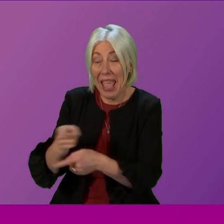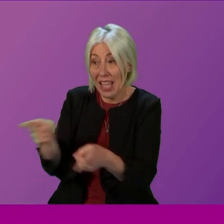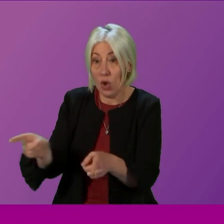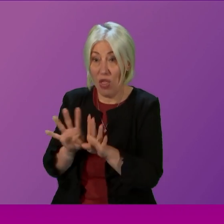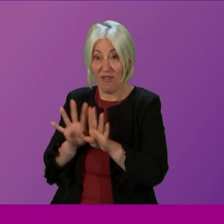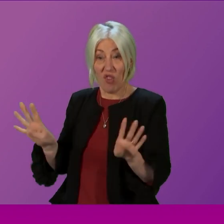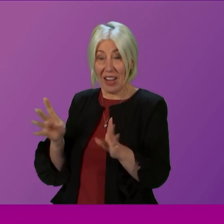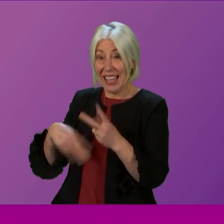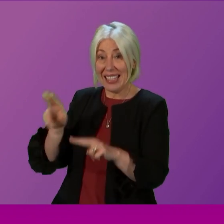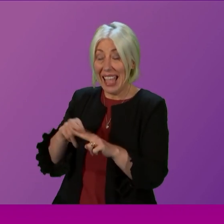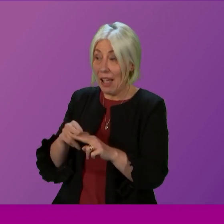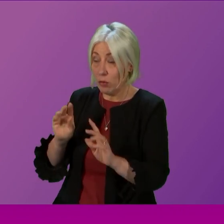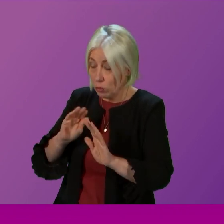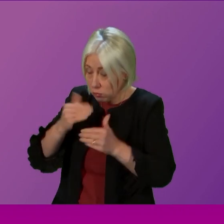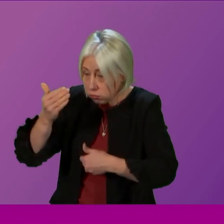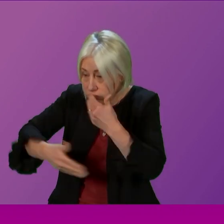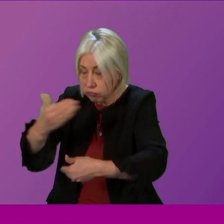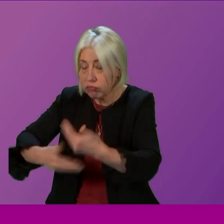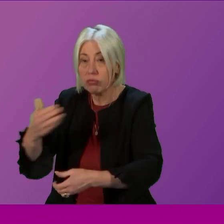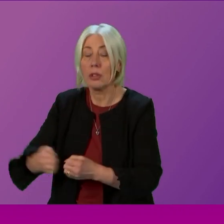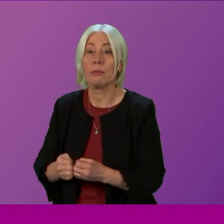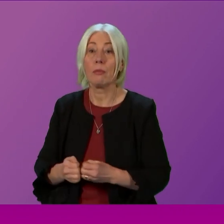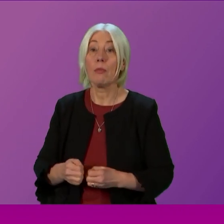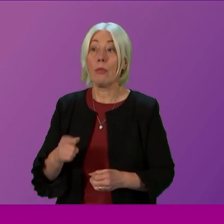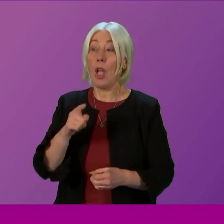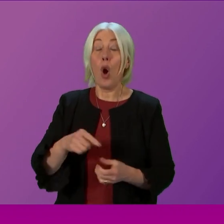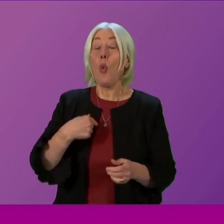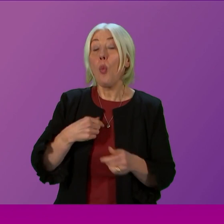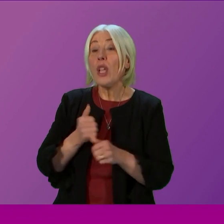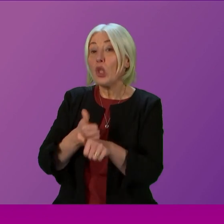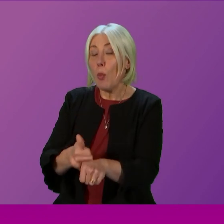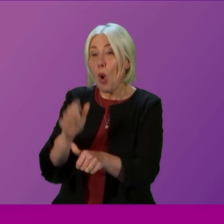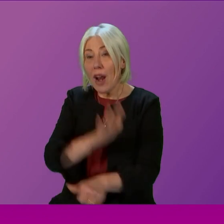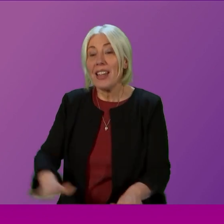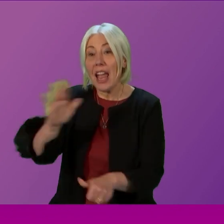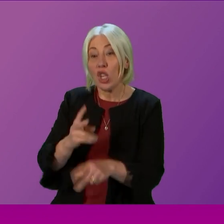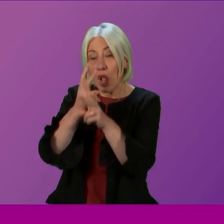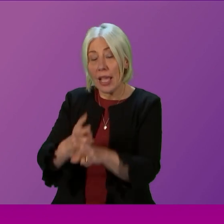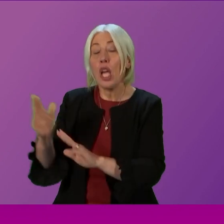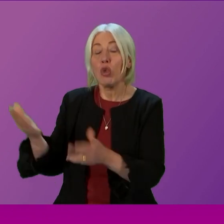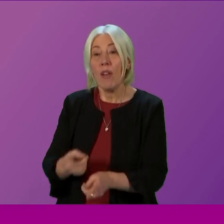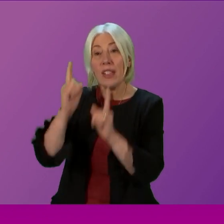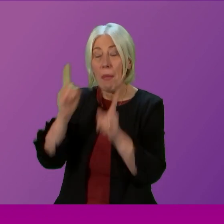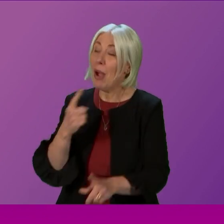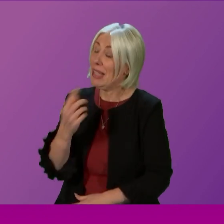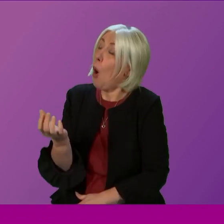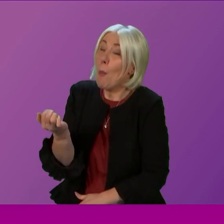Organisations that, like Scottish Labour, support a national care service are calling on the Scottish National Party to pause the National Care Service Bill. Those organisations